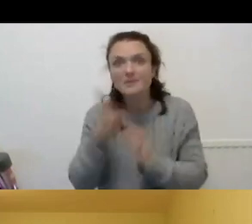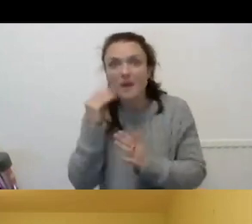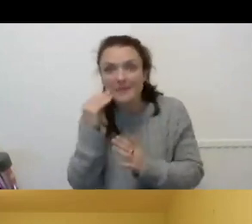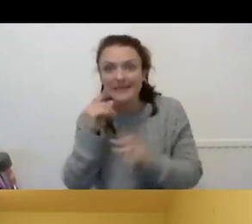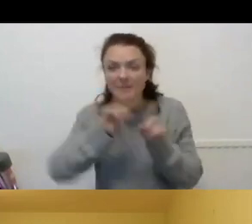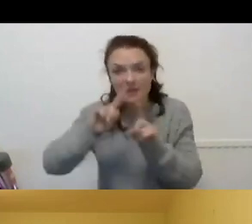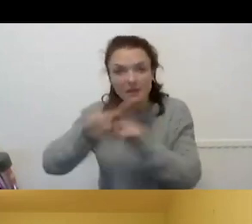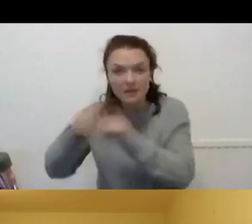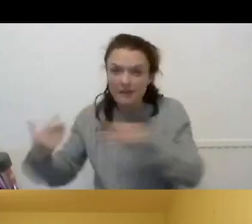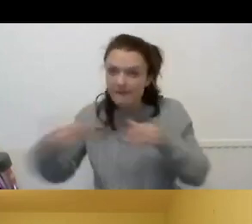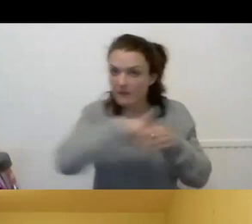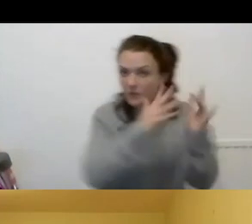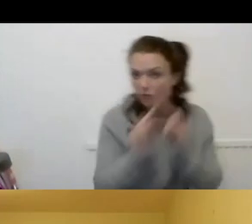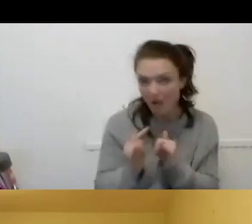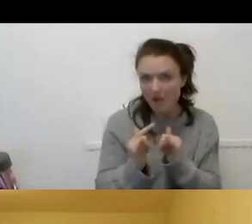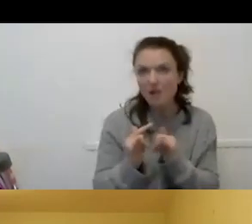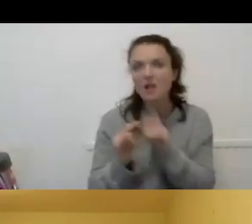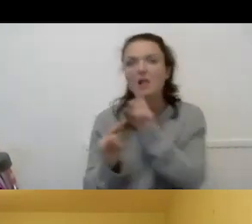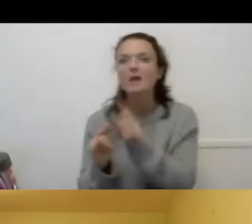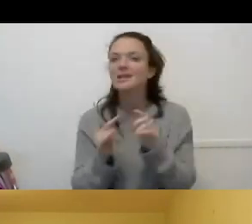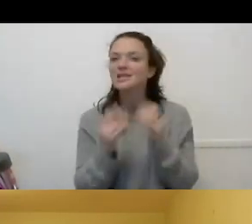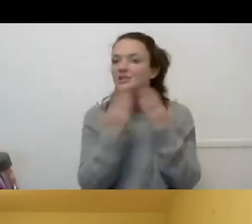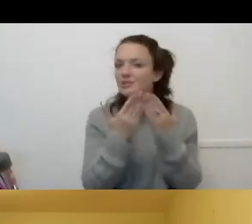we haven't done studies yet on women who are pregnant.